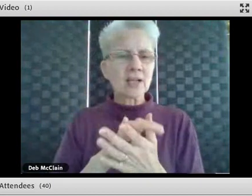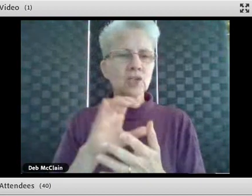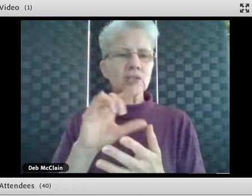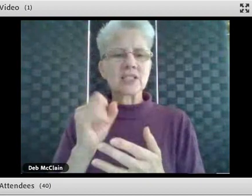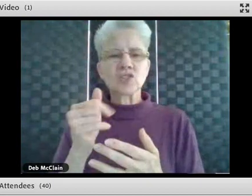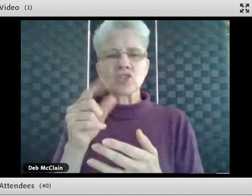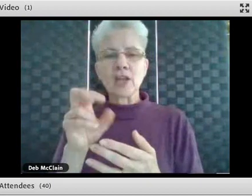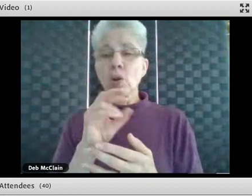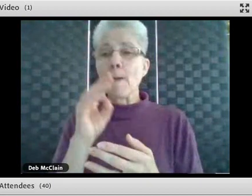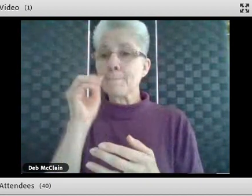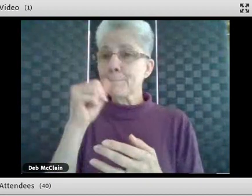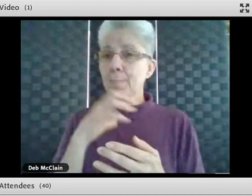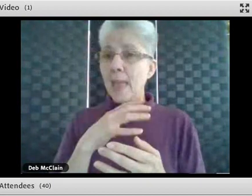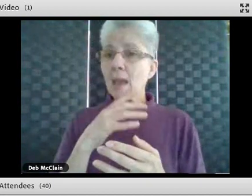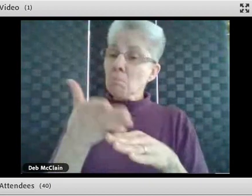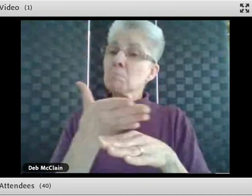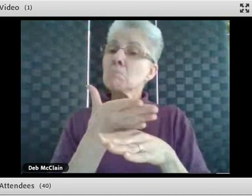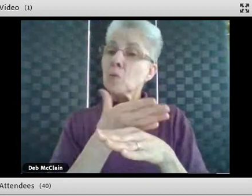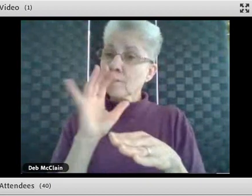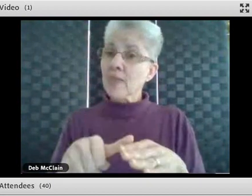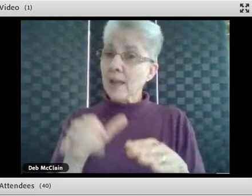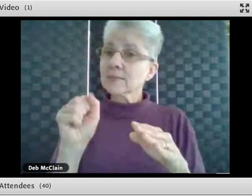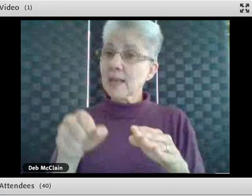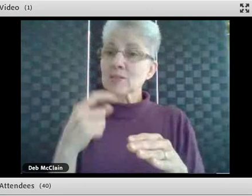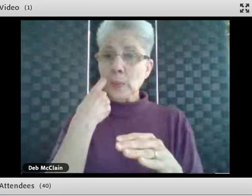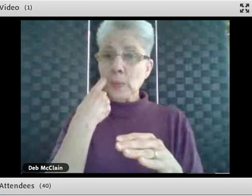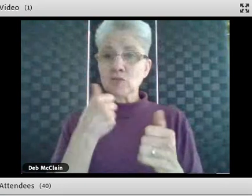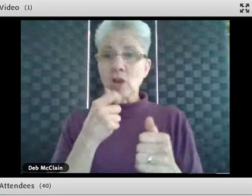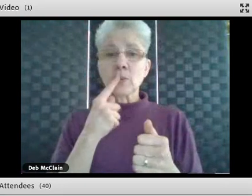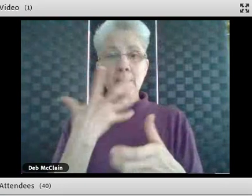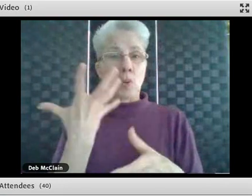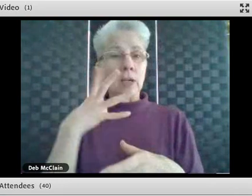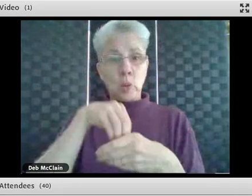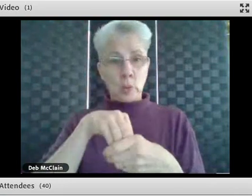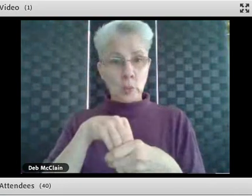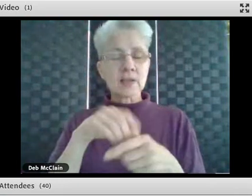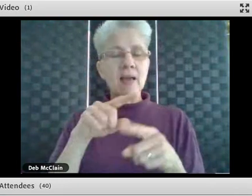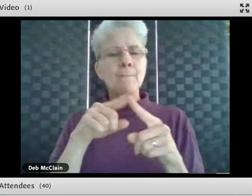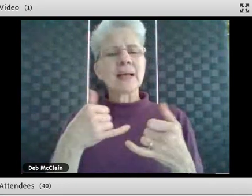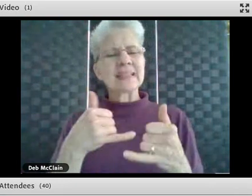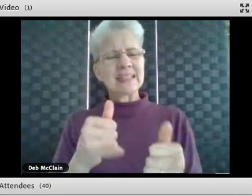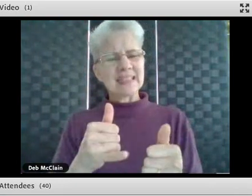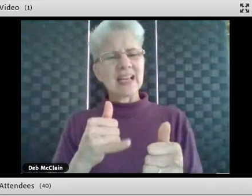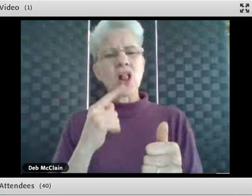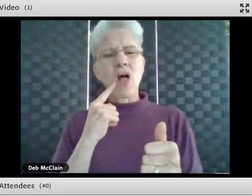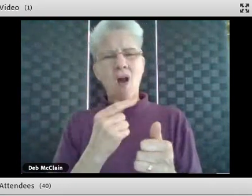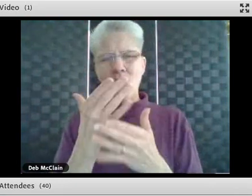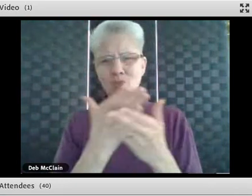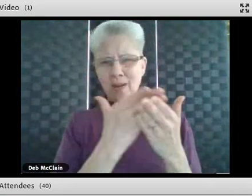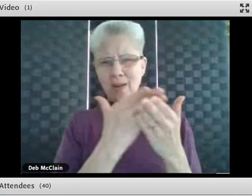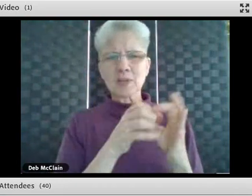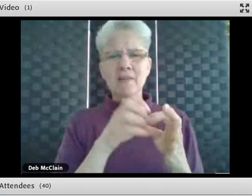And it's gotten better recently in trying to be more inclusive, but there still are kind of remnants of that throughout.